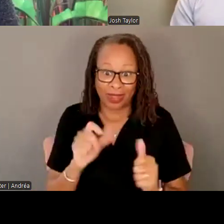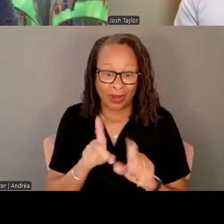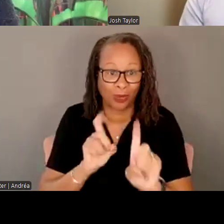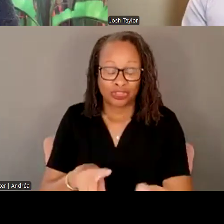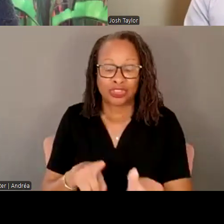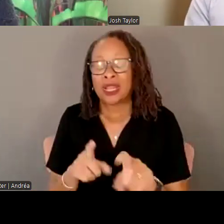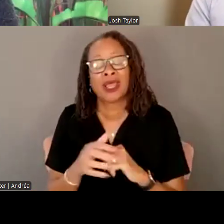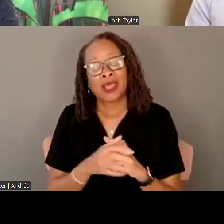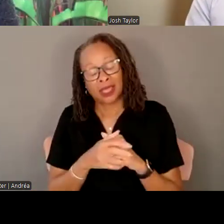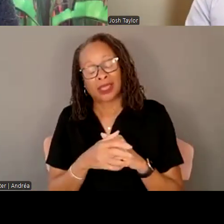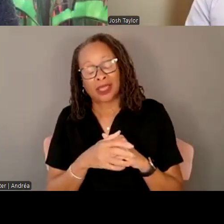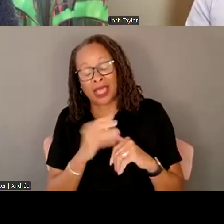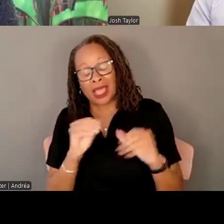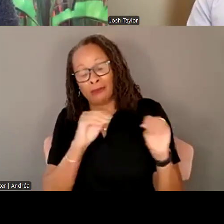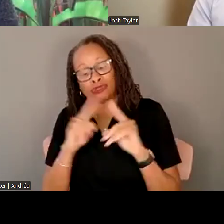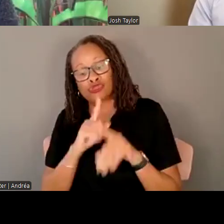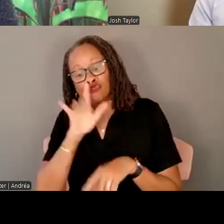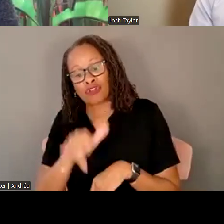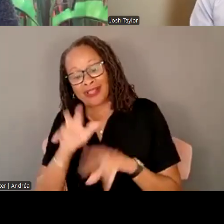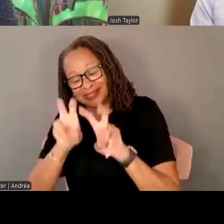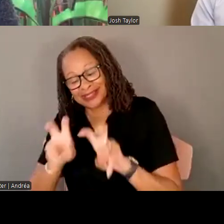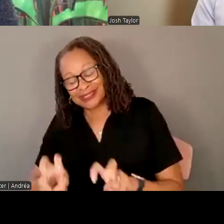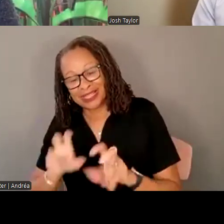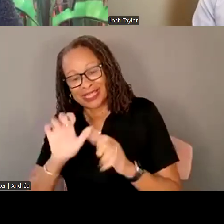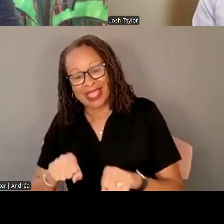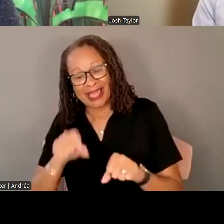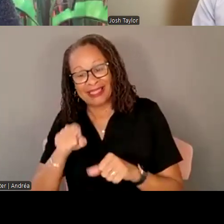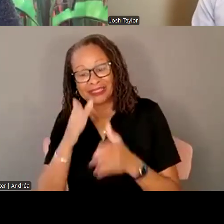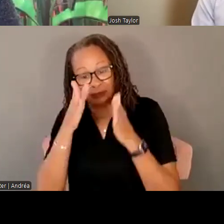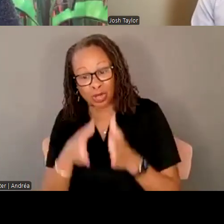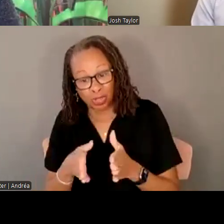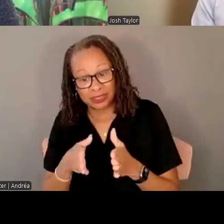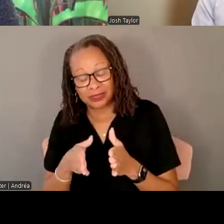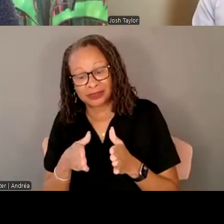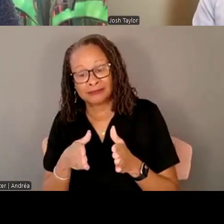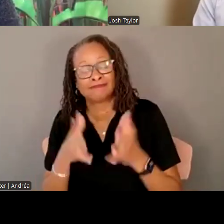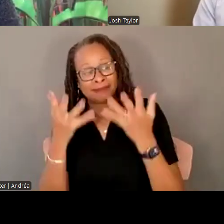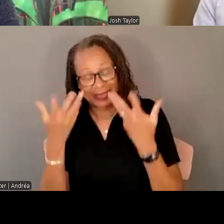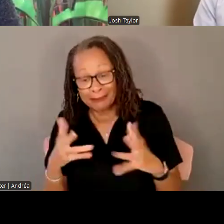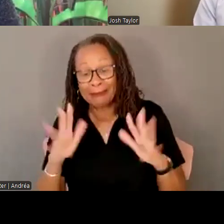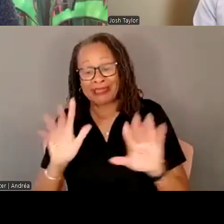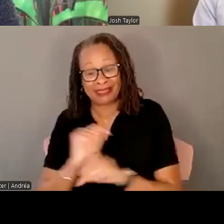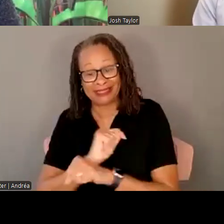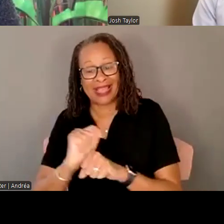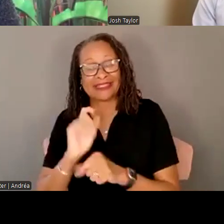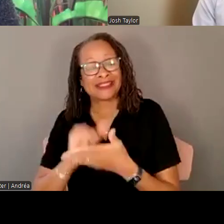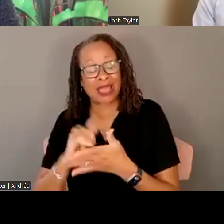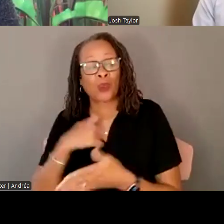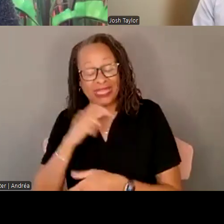and move to really assessing, like, can this person complete the tasks that we're looking for in this job